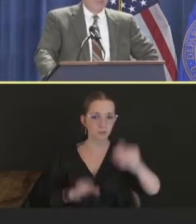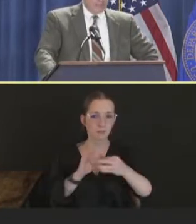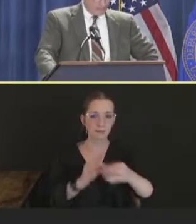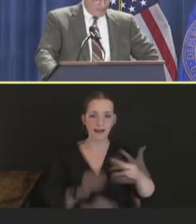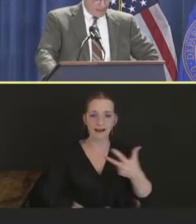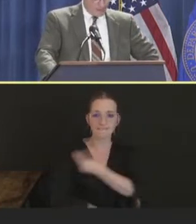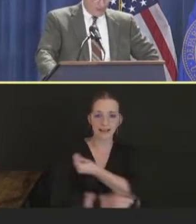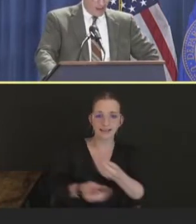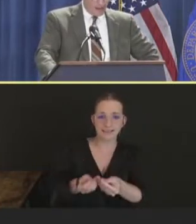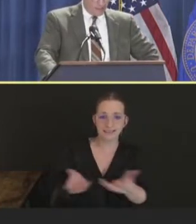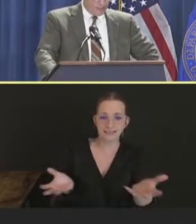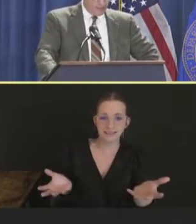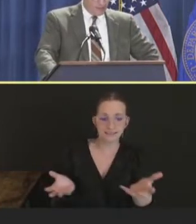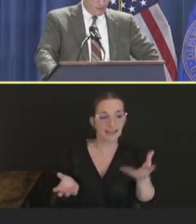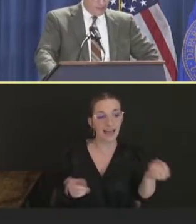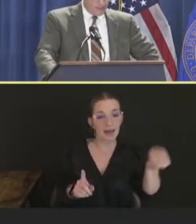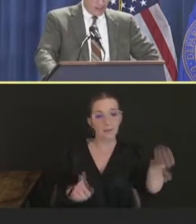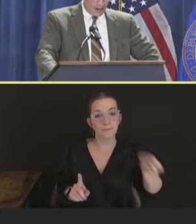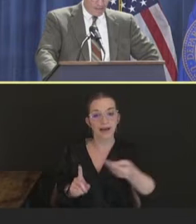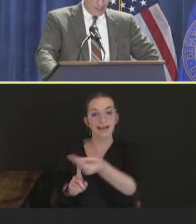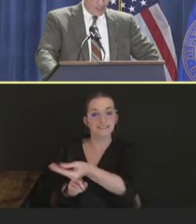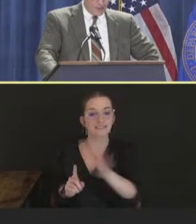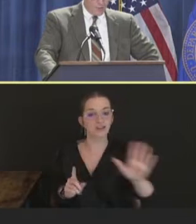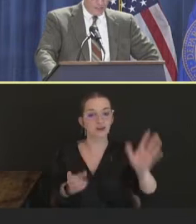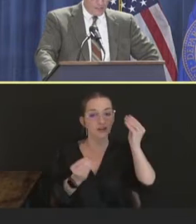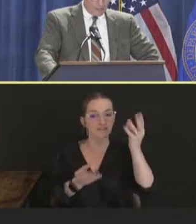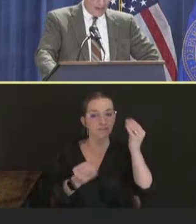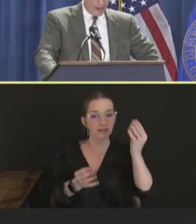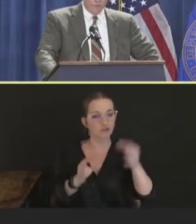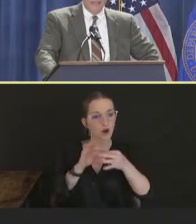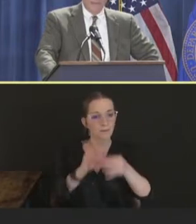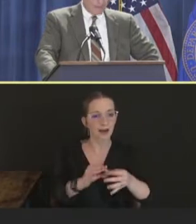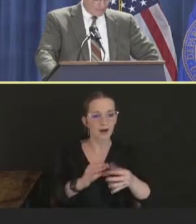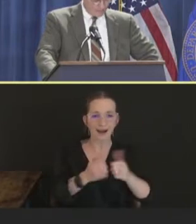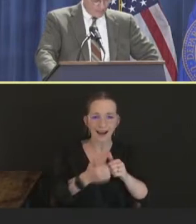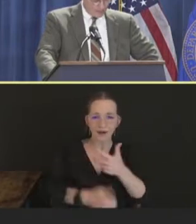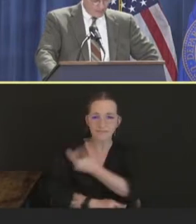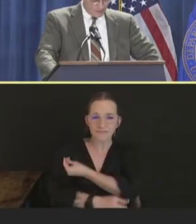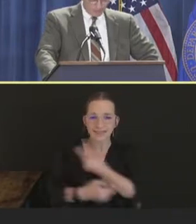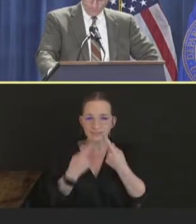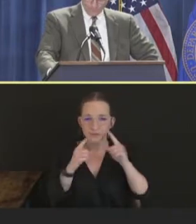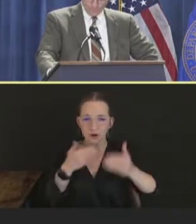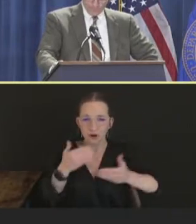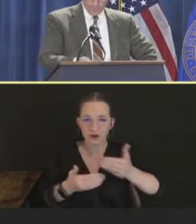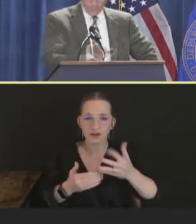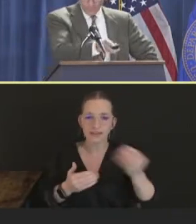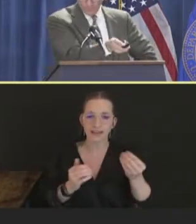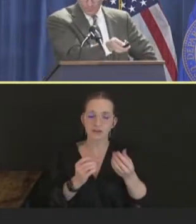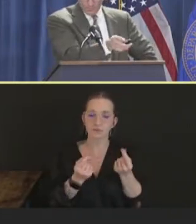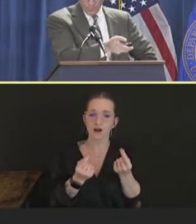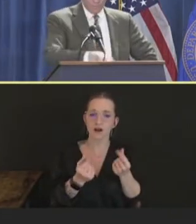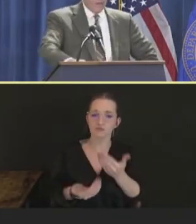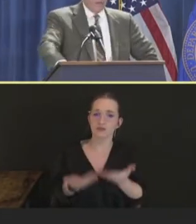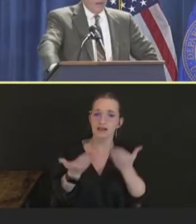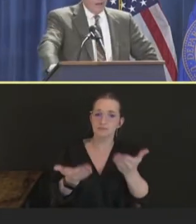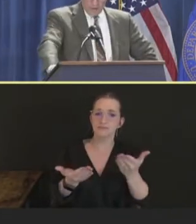information on to others about how vaccines work and about how to recommend them to patients.